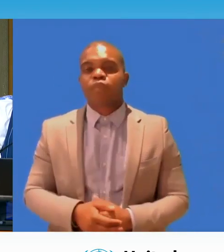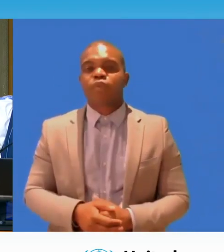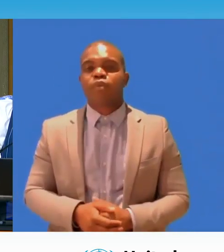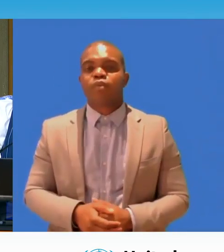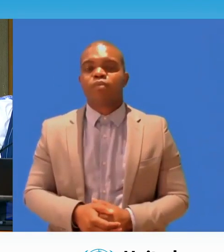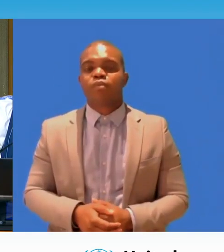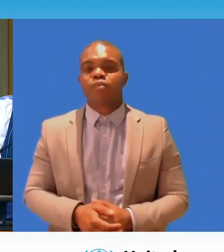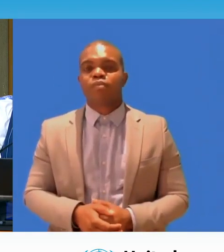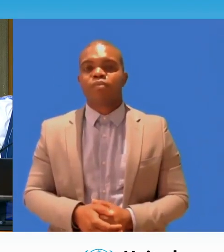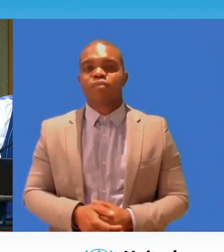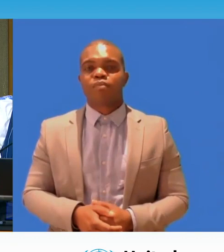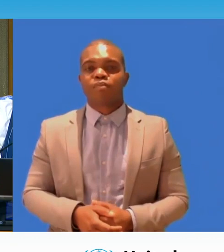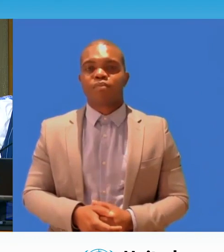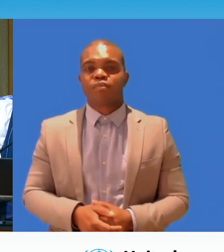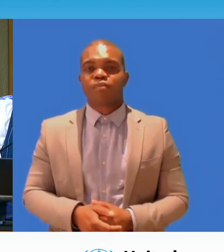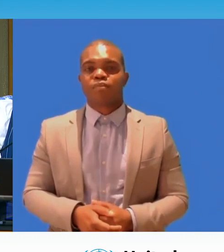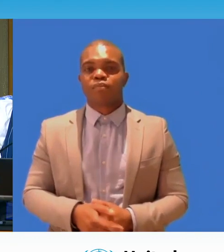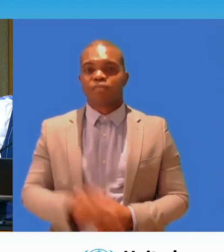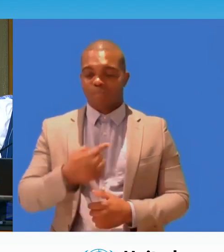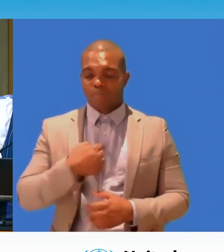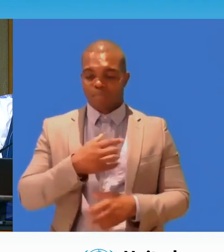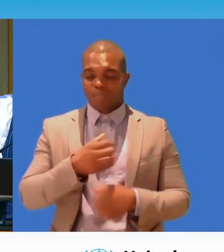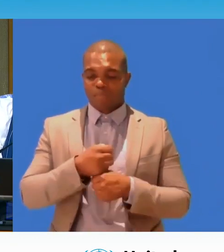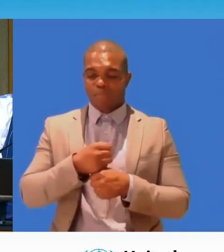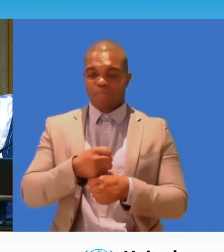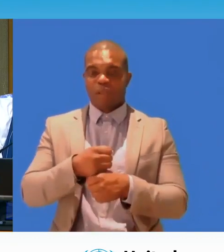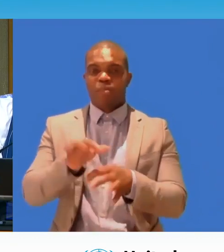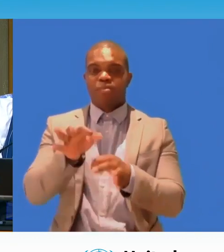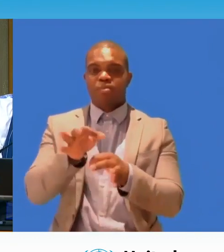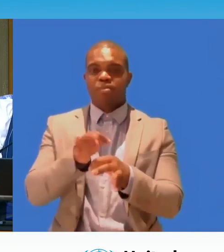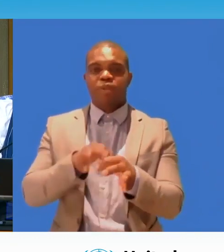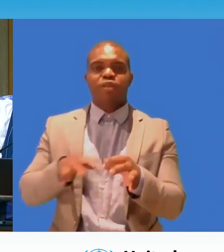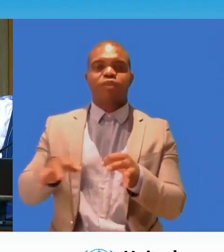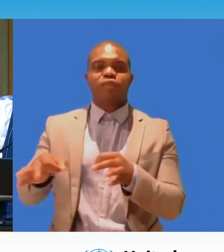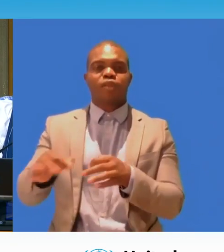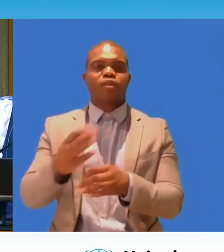disability Forum Regional organization of person disabilities in the Pacific and